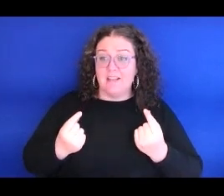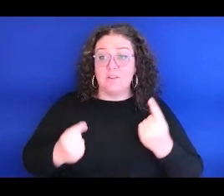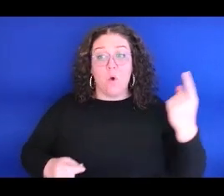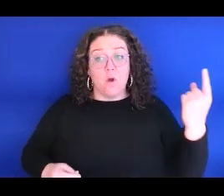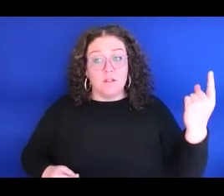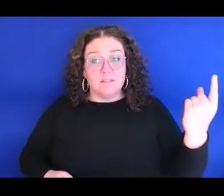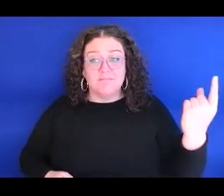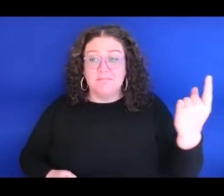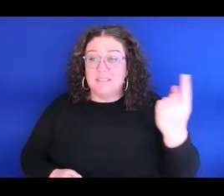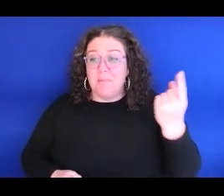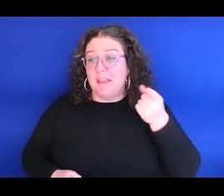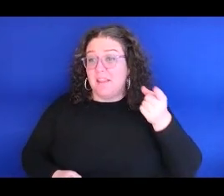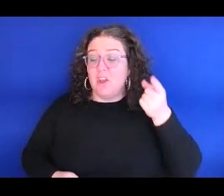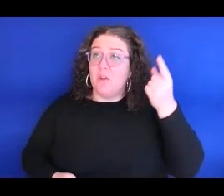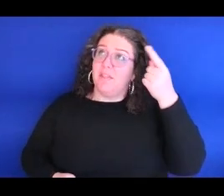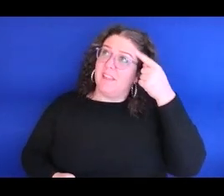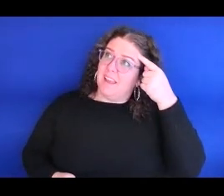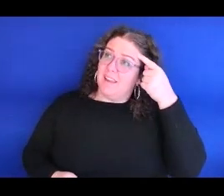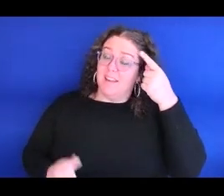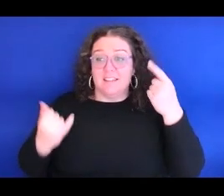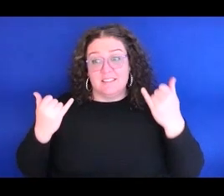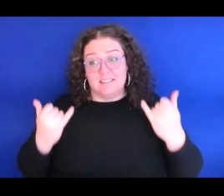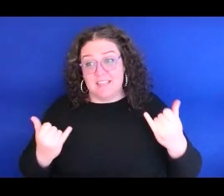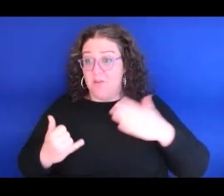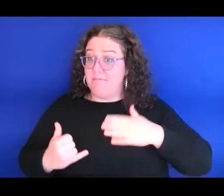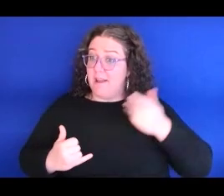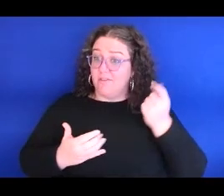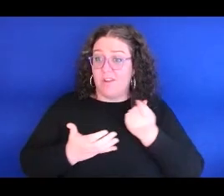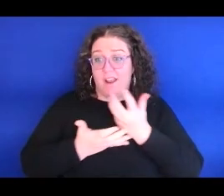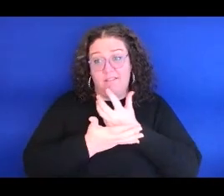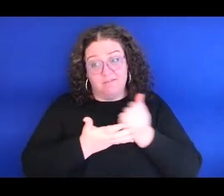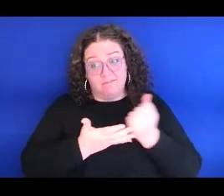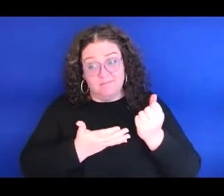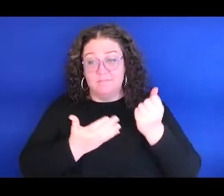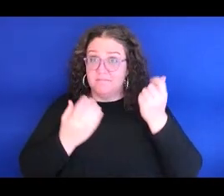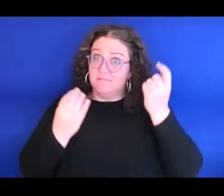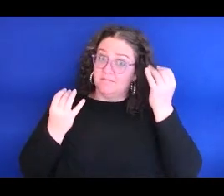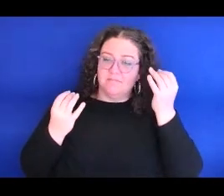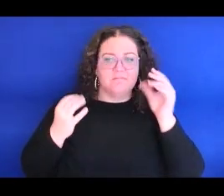grant ends. It’s most effective when it’s built into your project from inception,